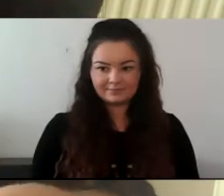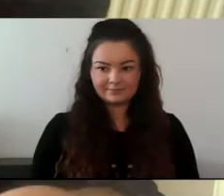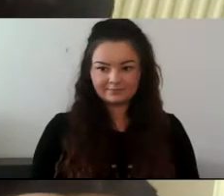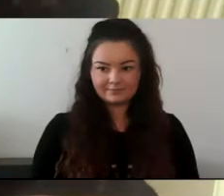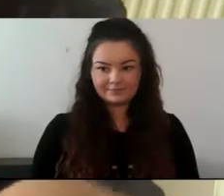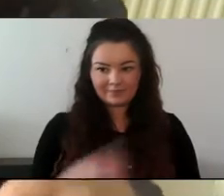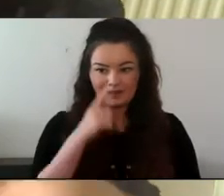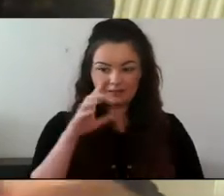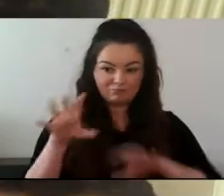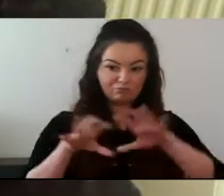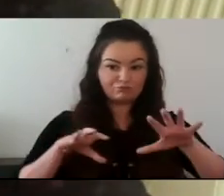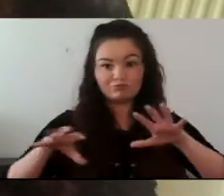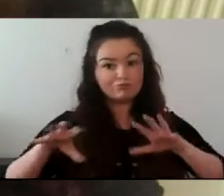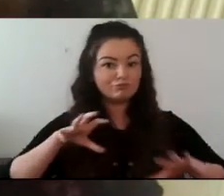like this. They could be all over the page